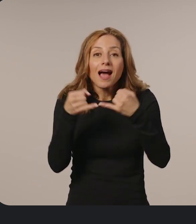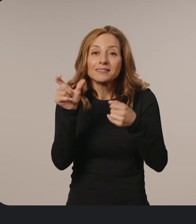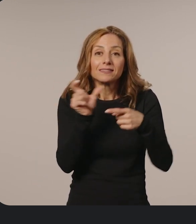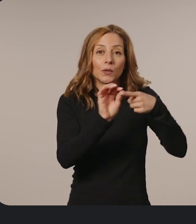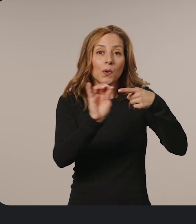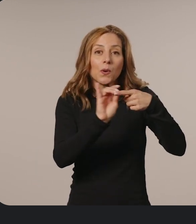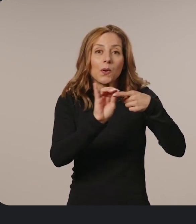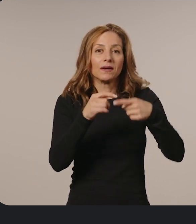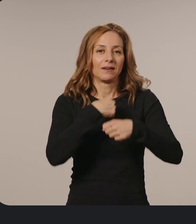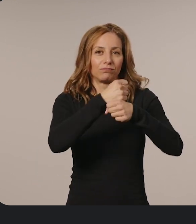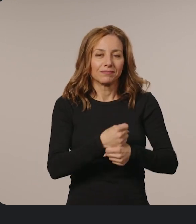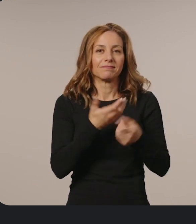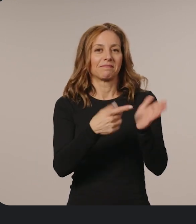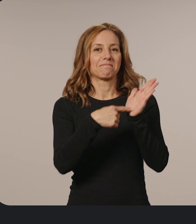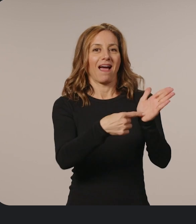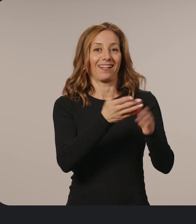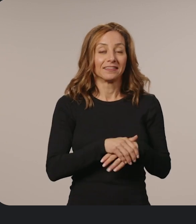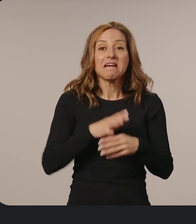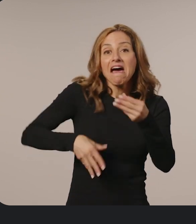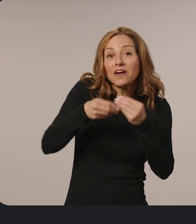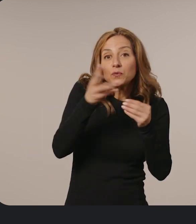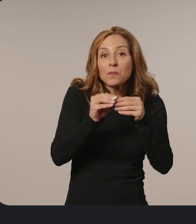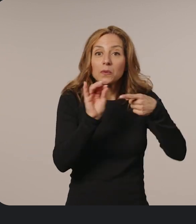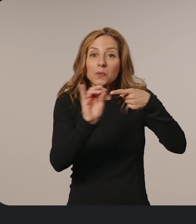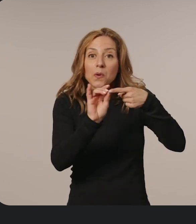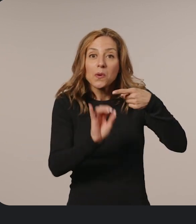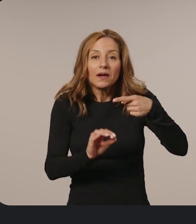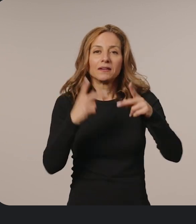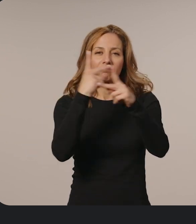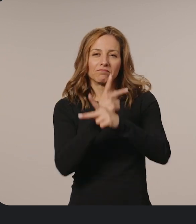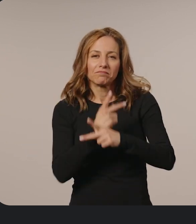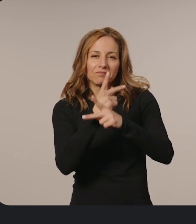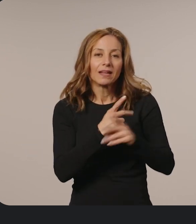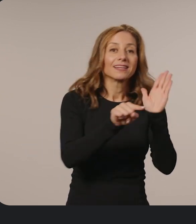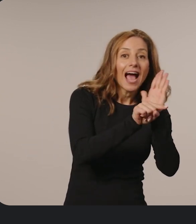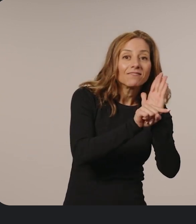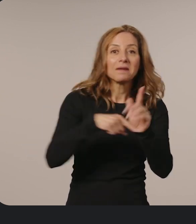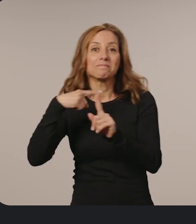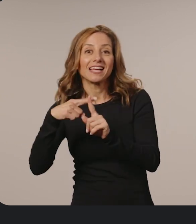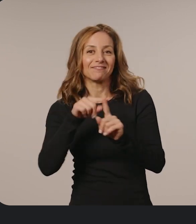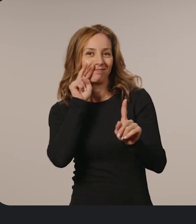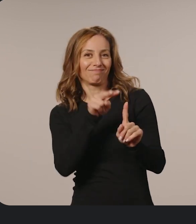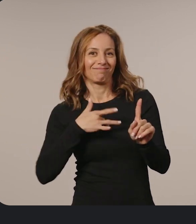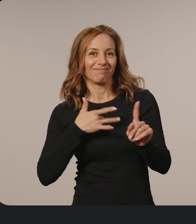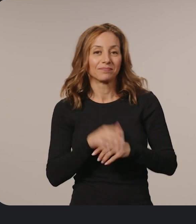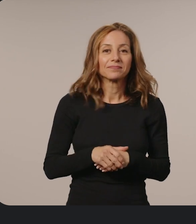With just a few lines of code, we construct our model and a few more lines of code to infer negative and positive sentiment.